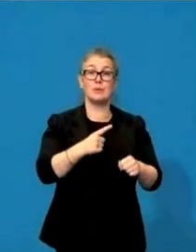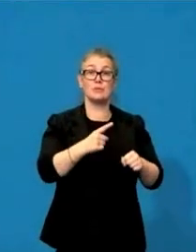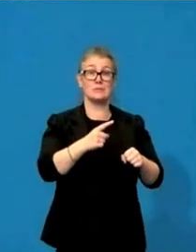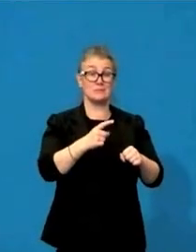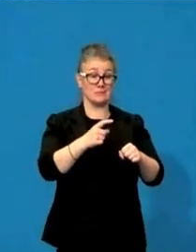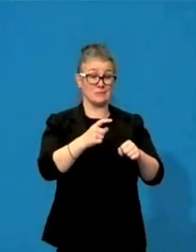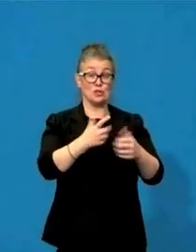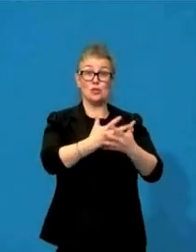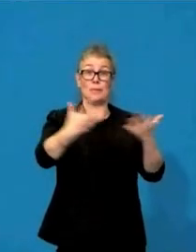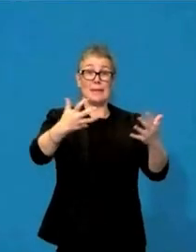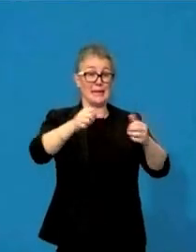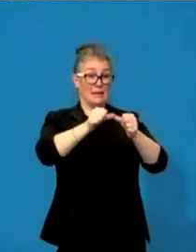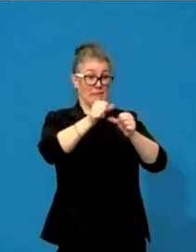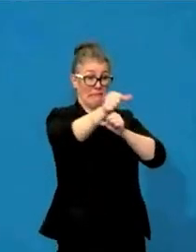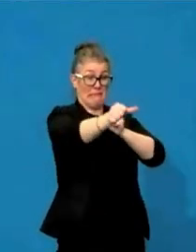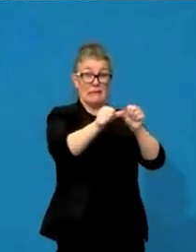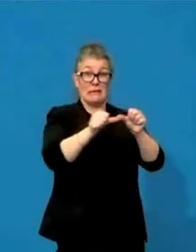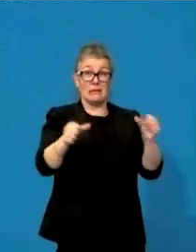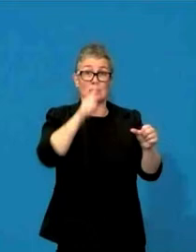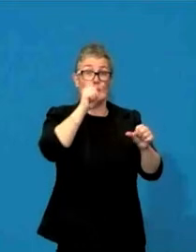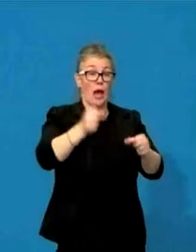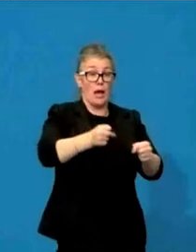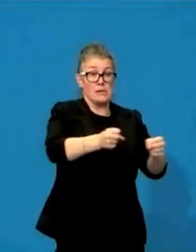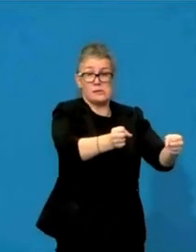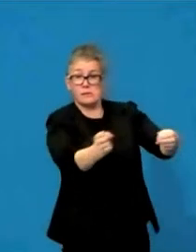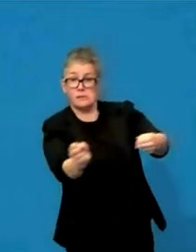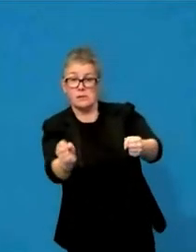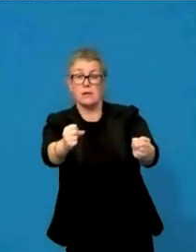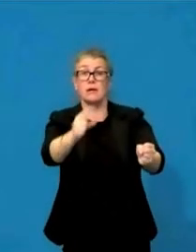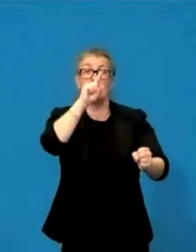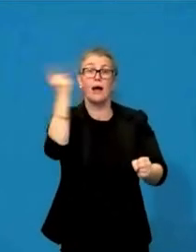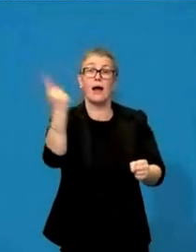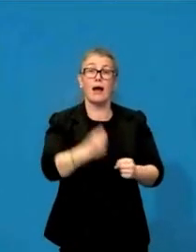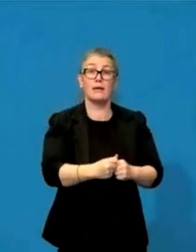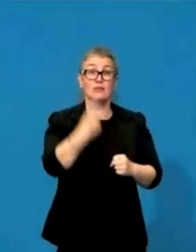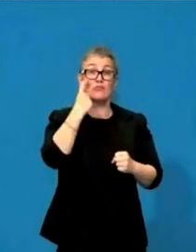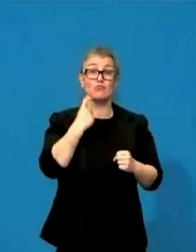So - and we also tried to fit it under Ronita's bed, and it couldn't fit under the